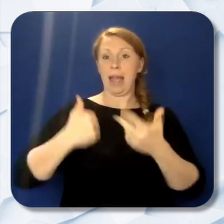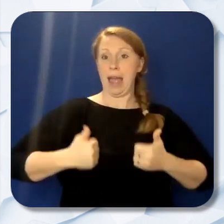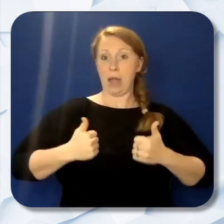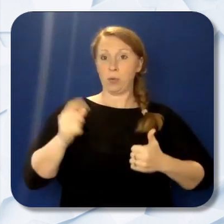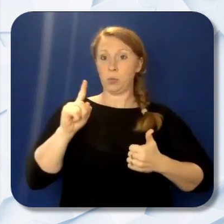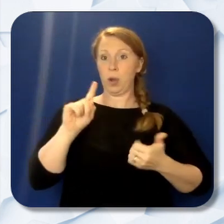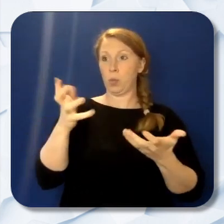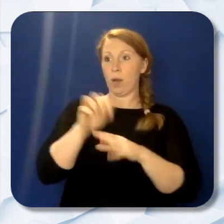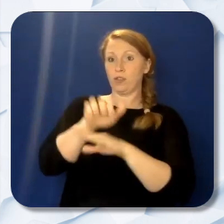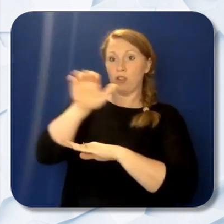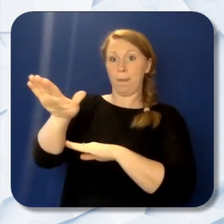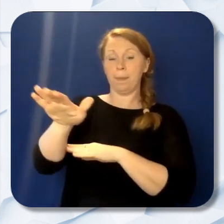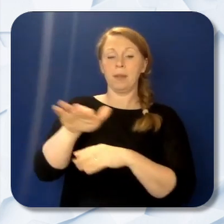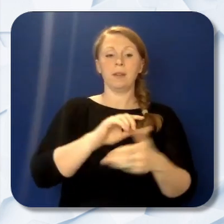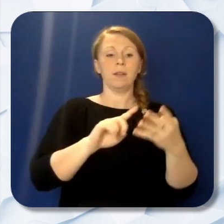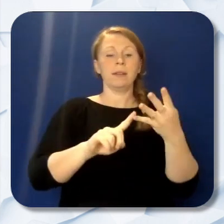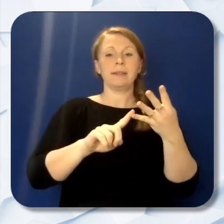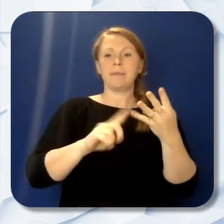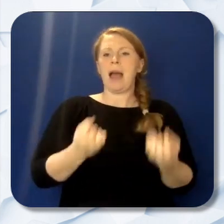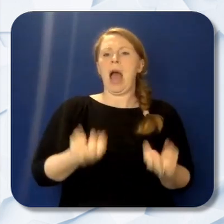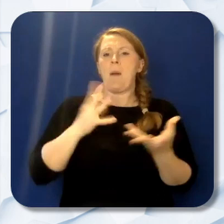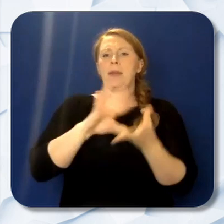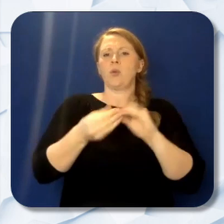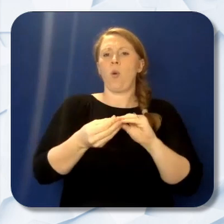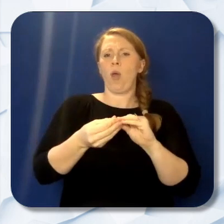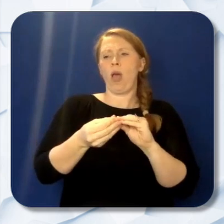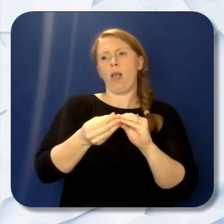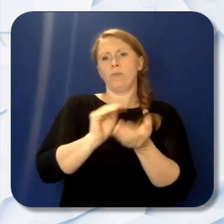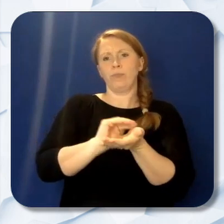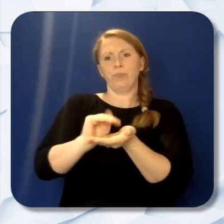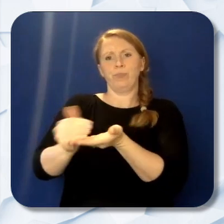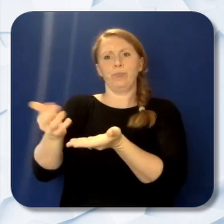and also, the number of units that you are requesting. And so, um the interaction ships